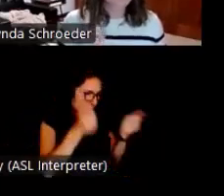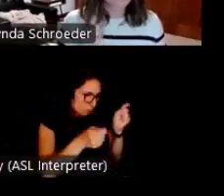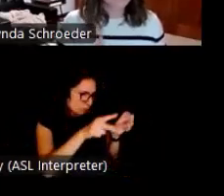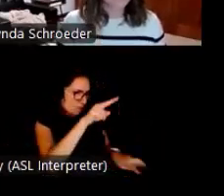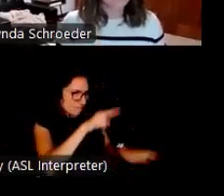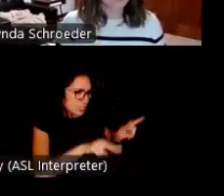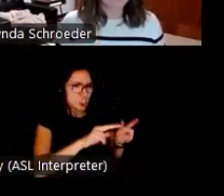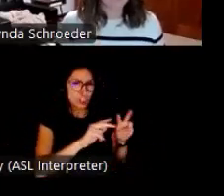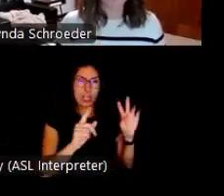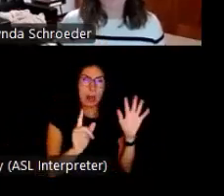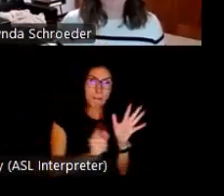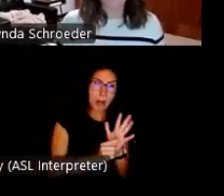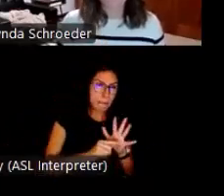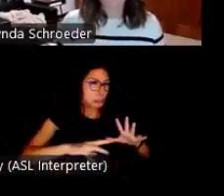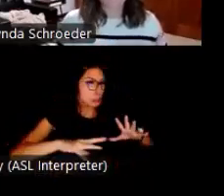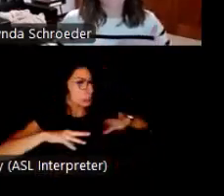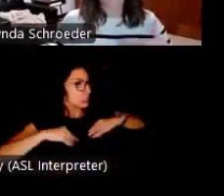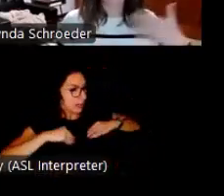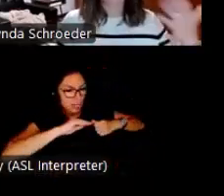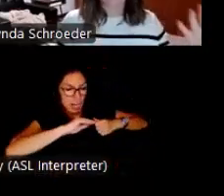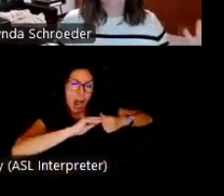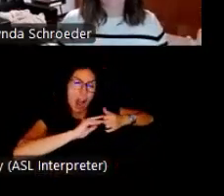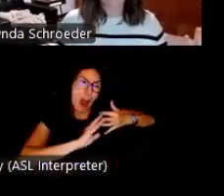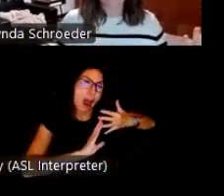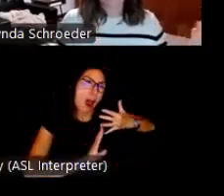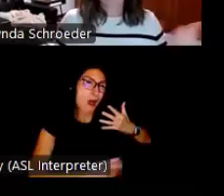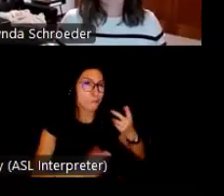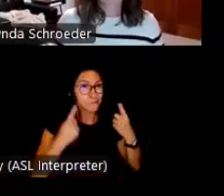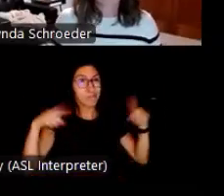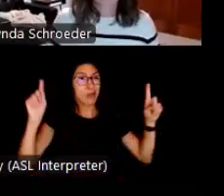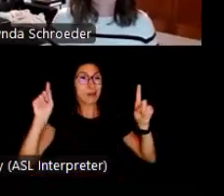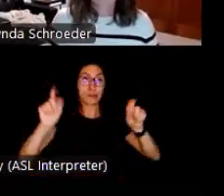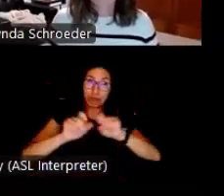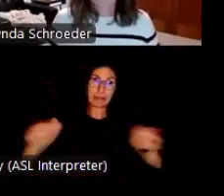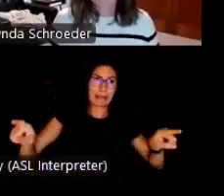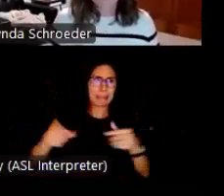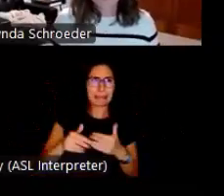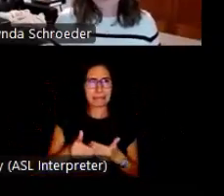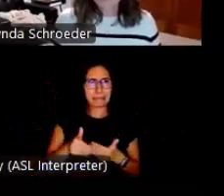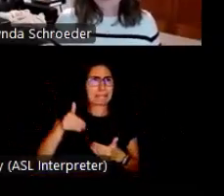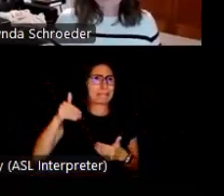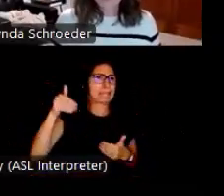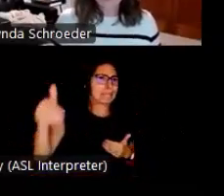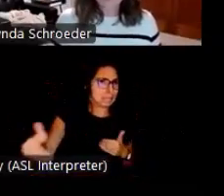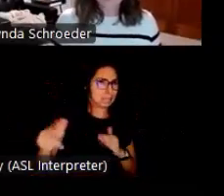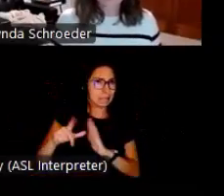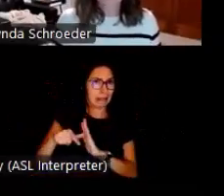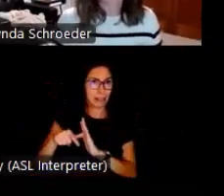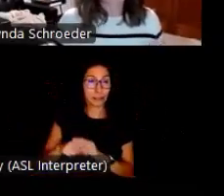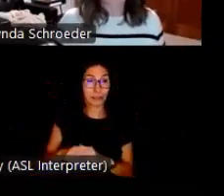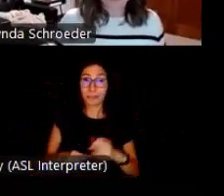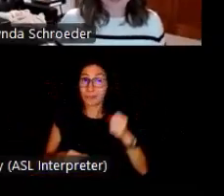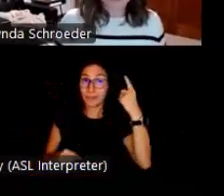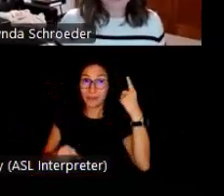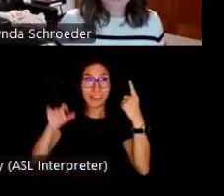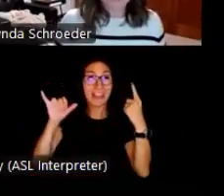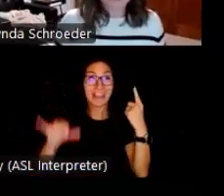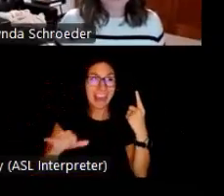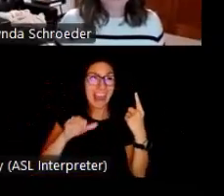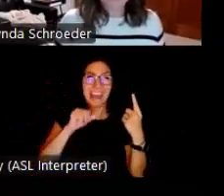and then having to wait until its release date. That's not research without delay.